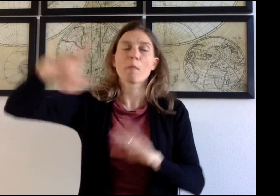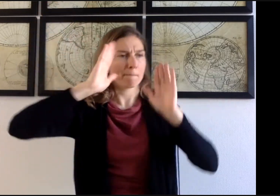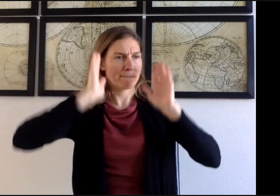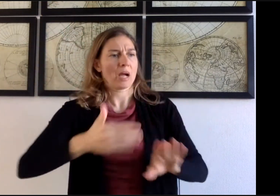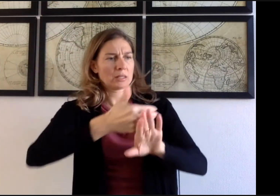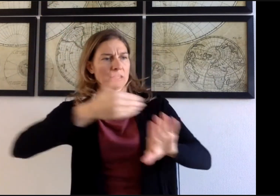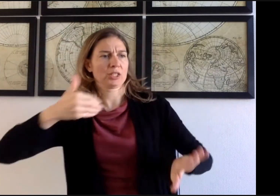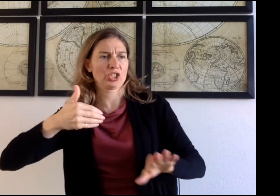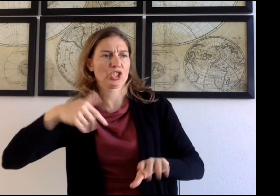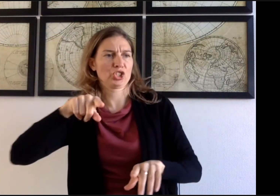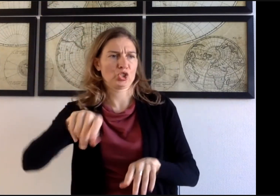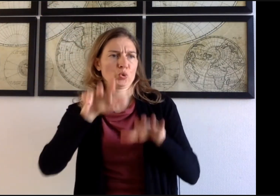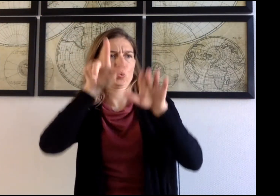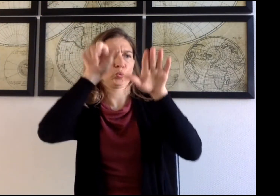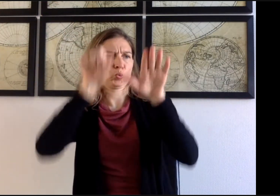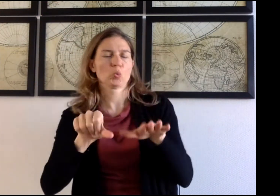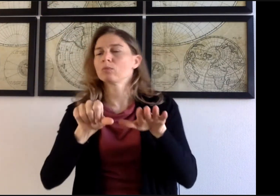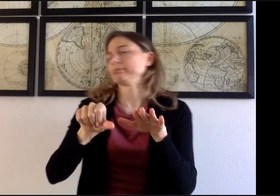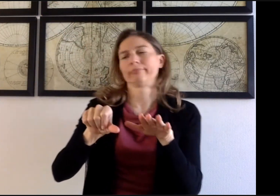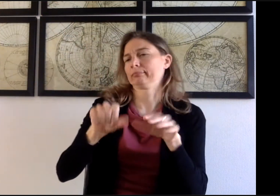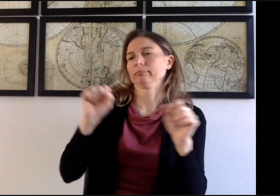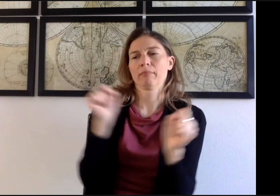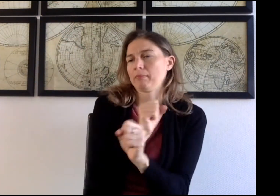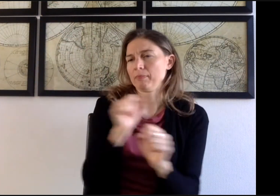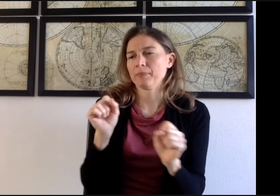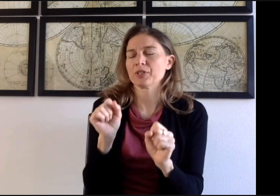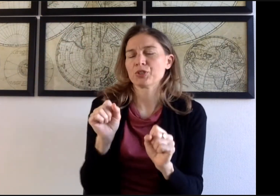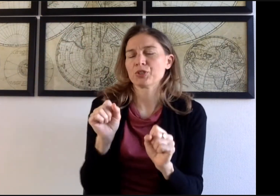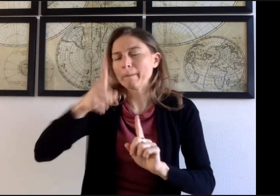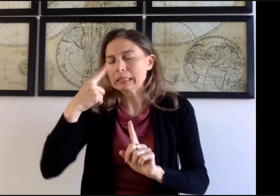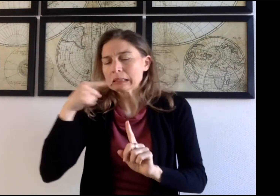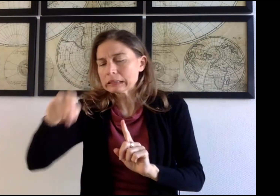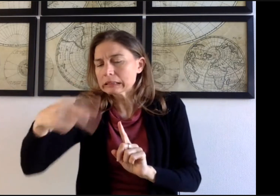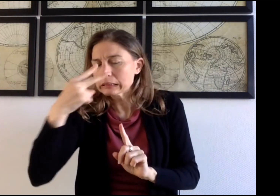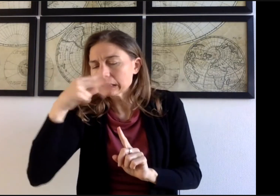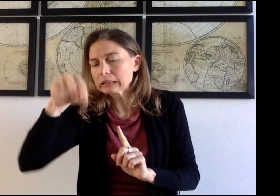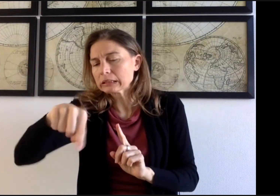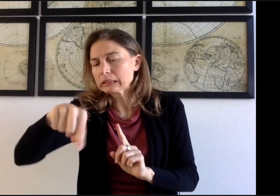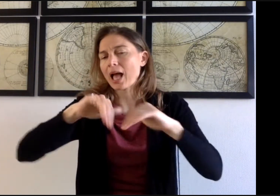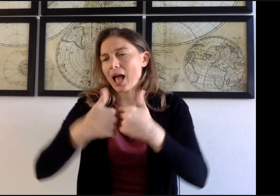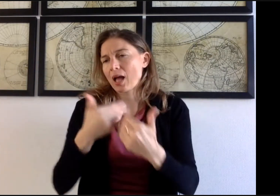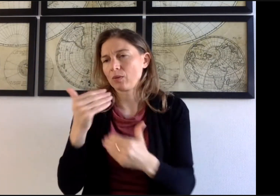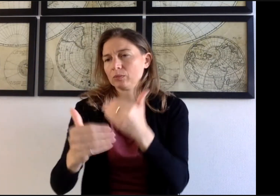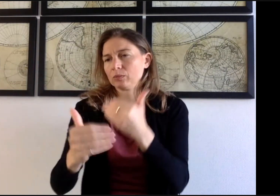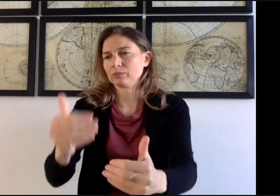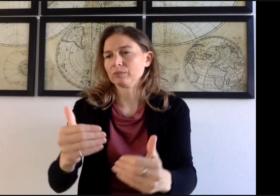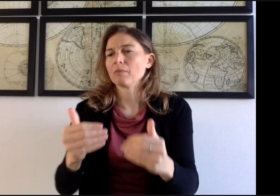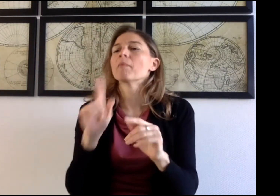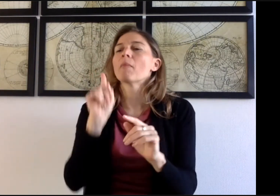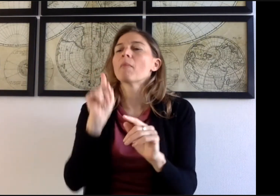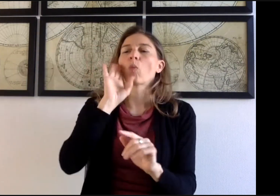So this is the work going on in EDF at the moment, very briefly. ANDRÃ‰: Thank you very much, Catherine.